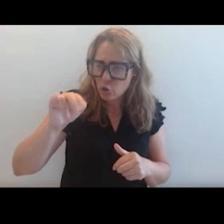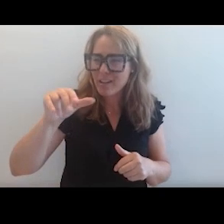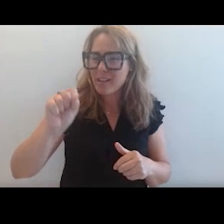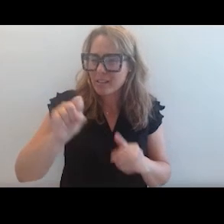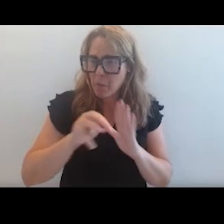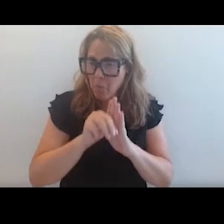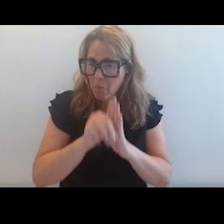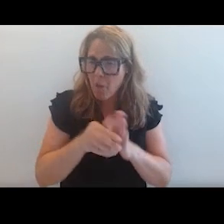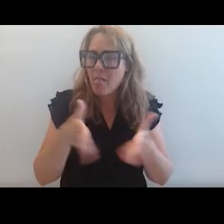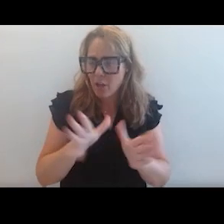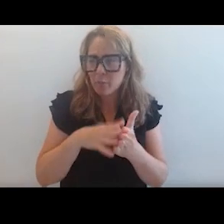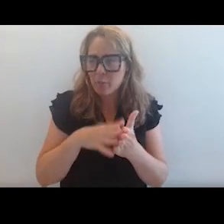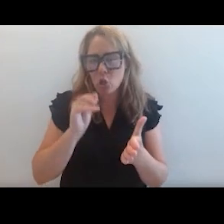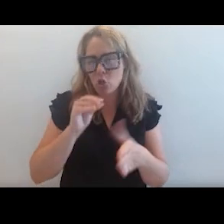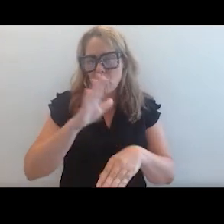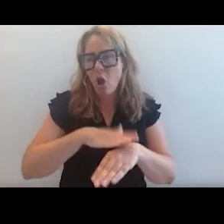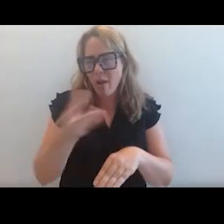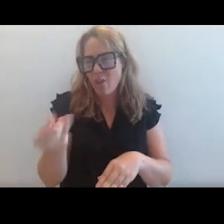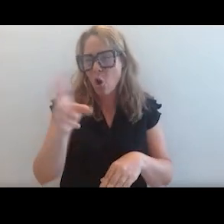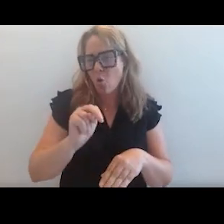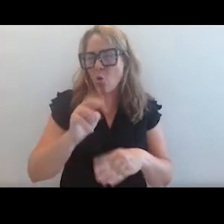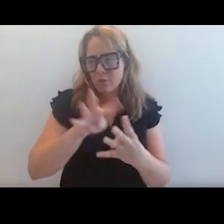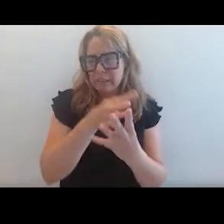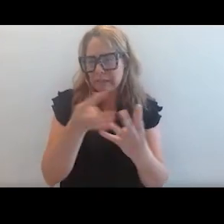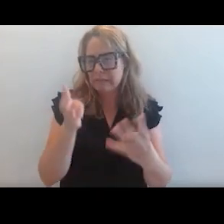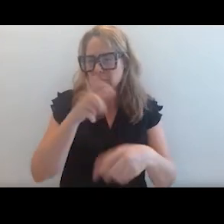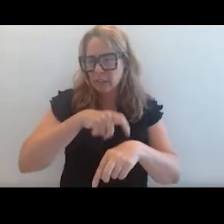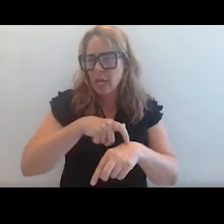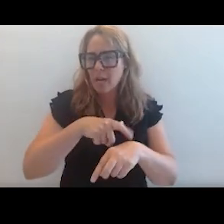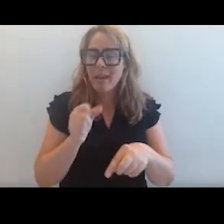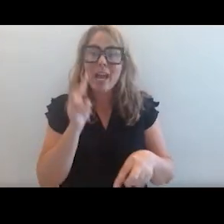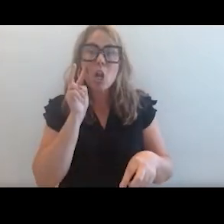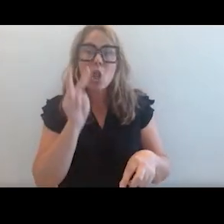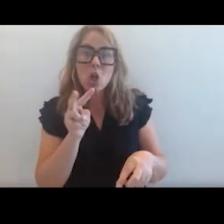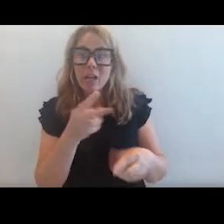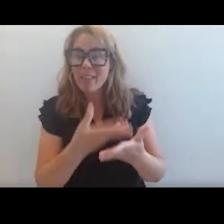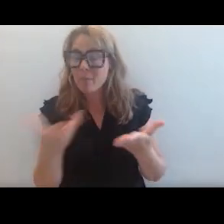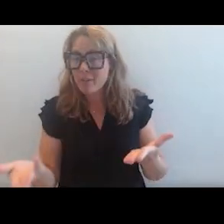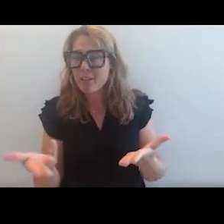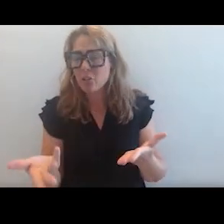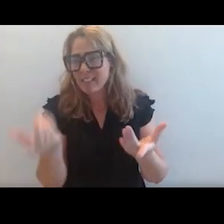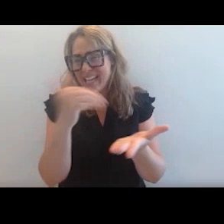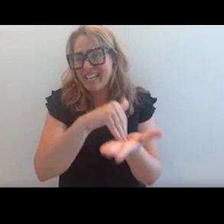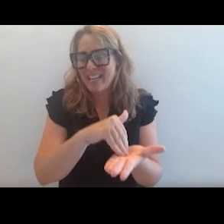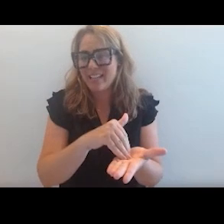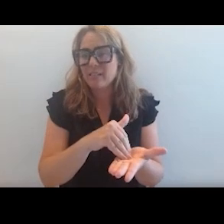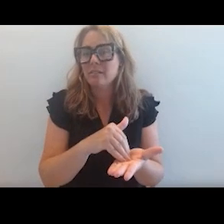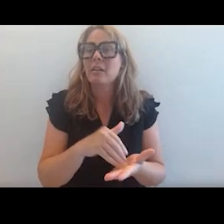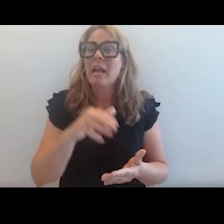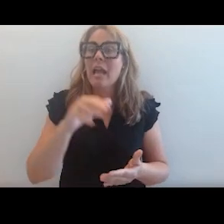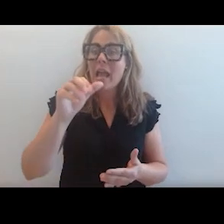learn on their own schedule and revisit materials as needed. Research shows that asynchronous